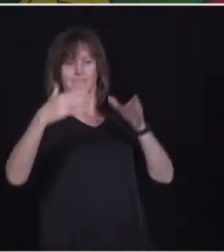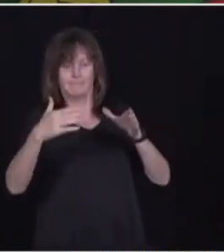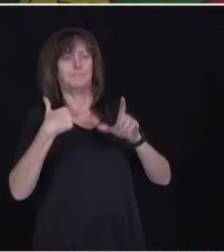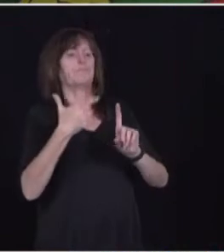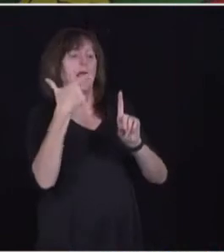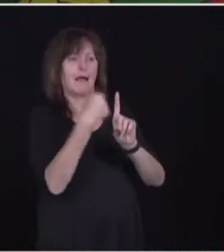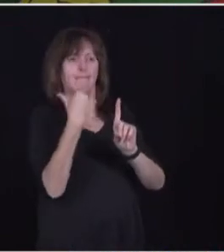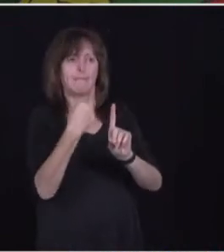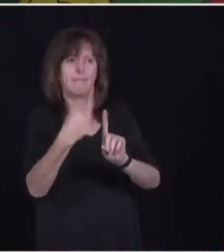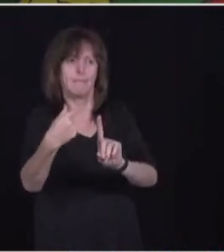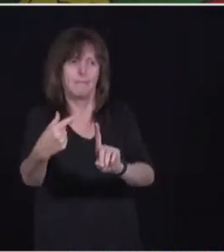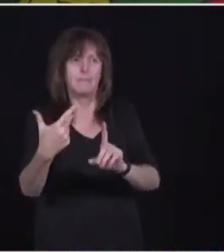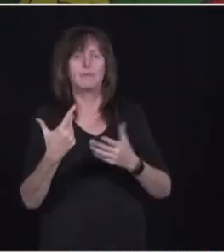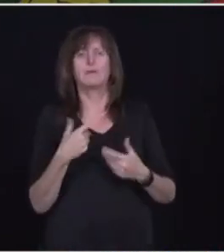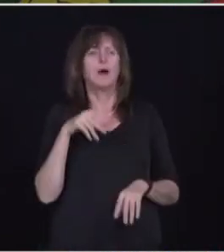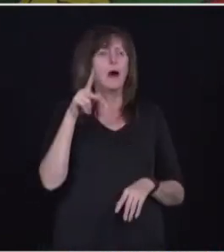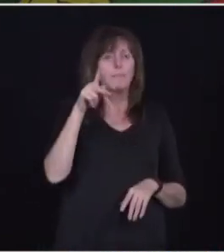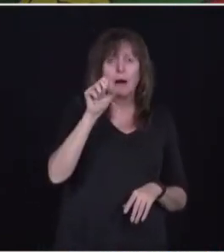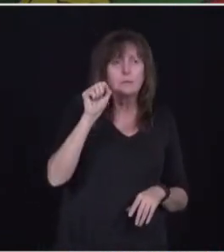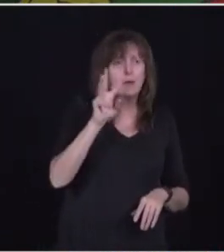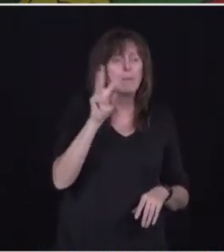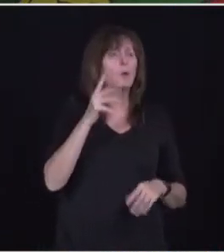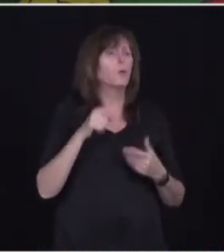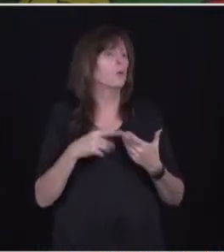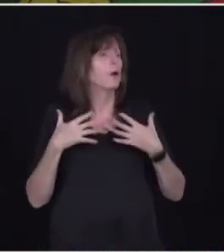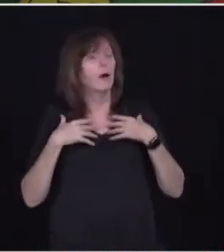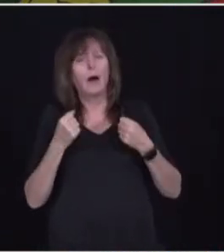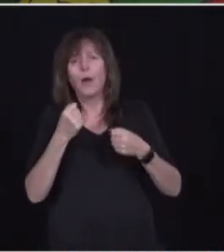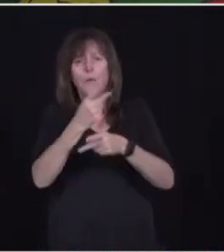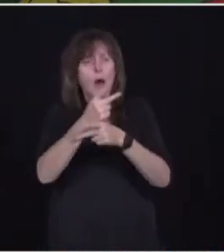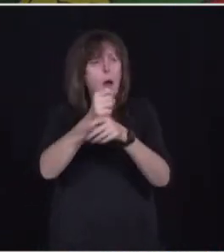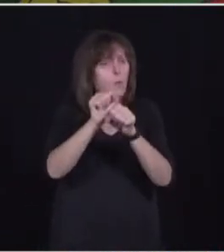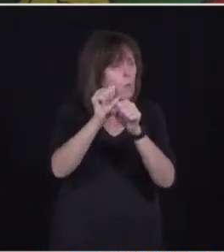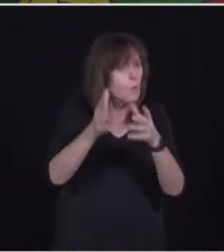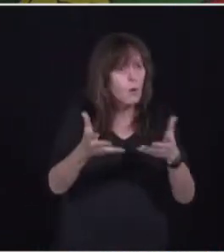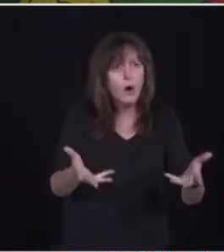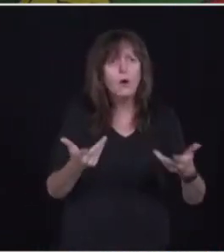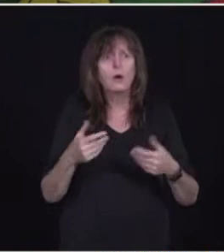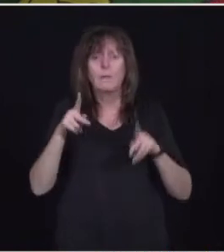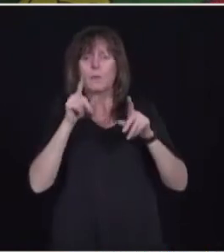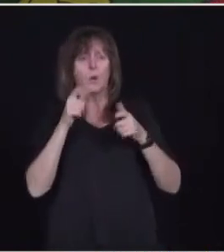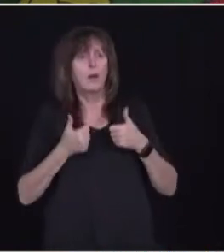where we receive it and so, we may not be able to get into long-term care homes immediately,